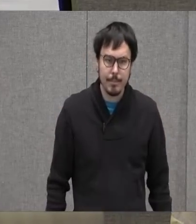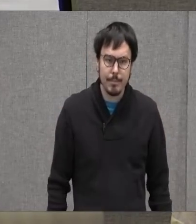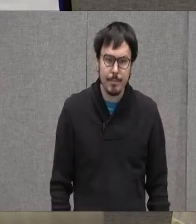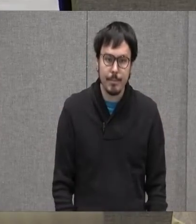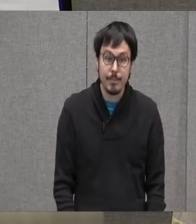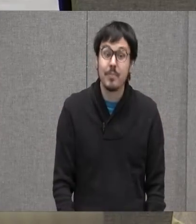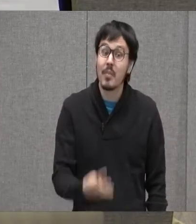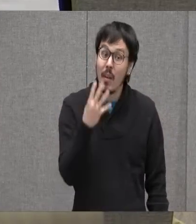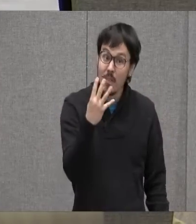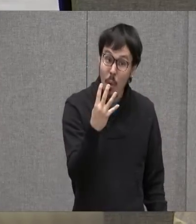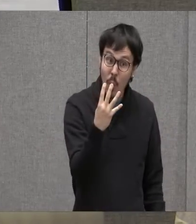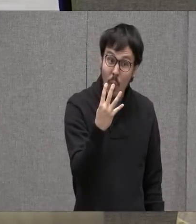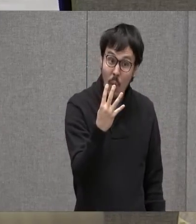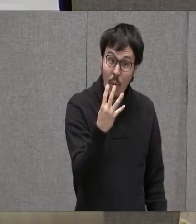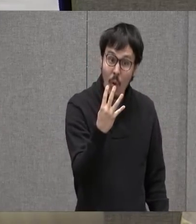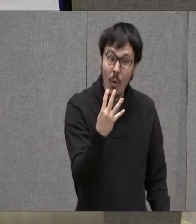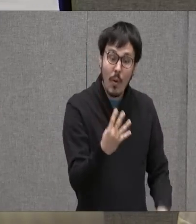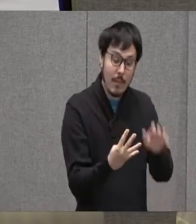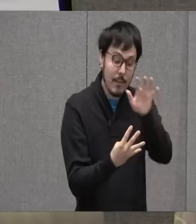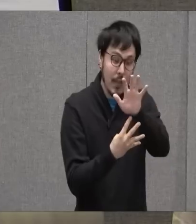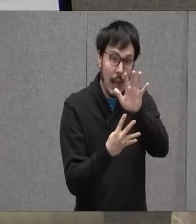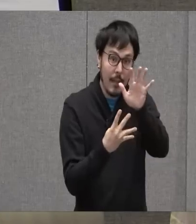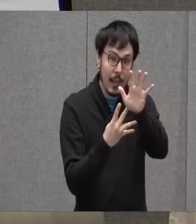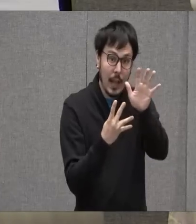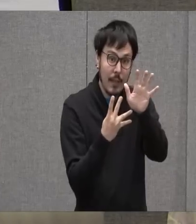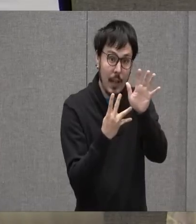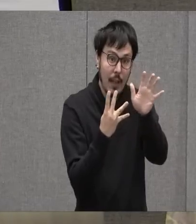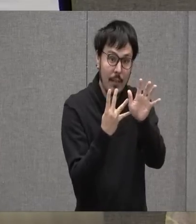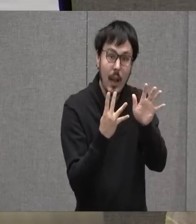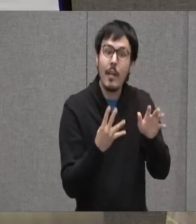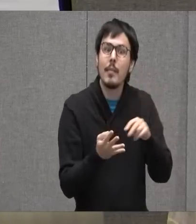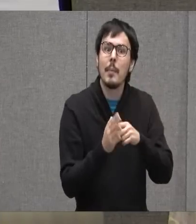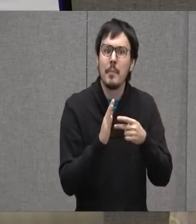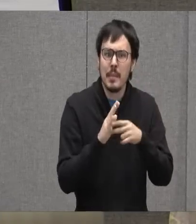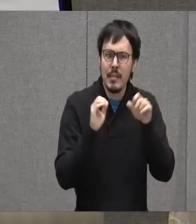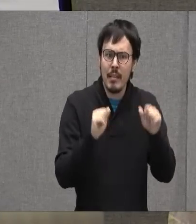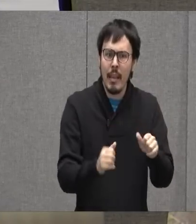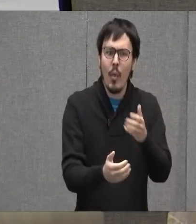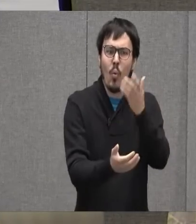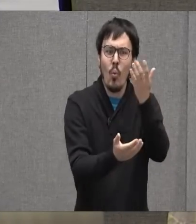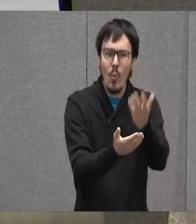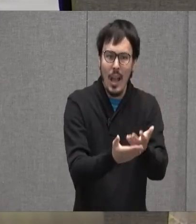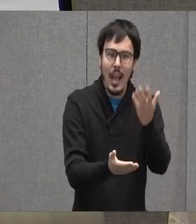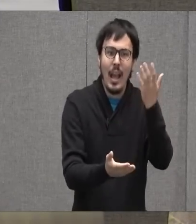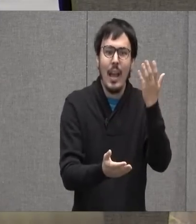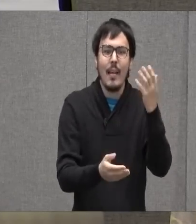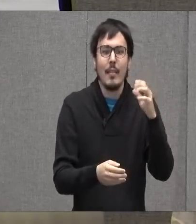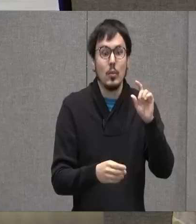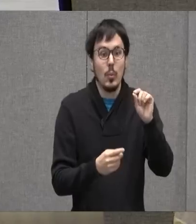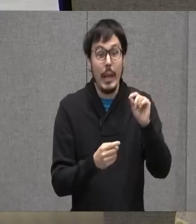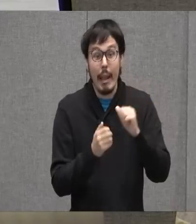Four groups of five. So that shows me that I can get to 20 by counting by fives.